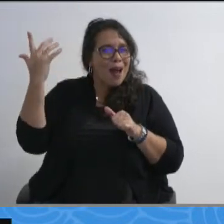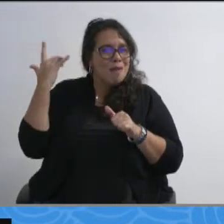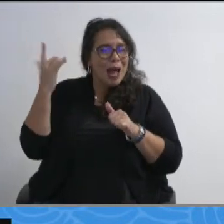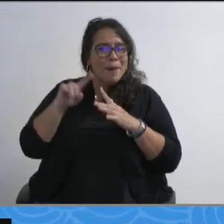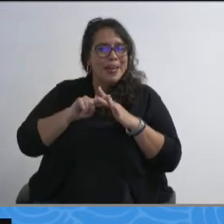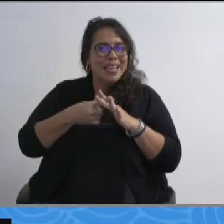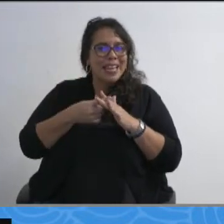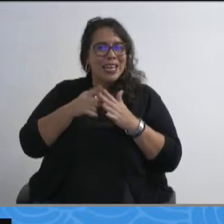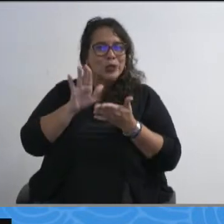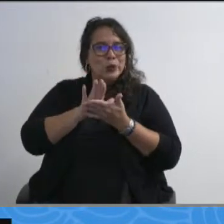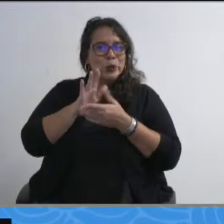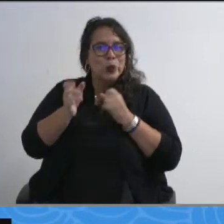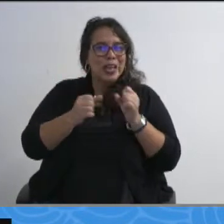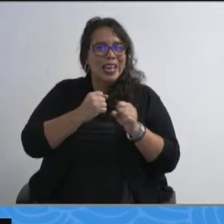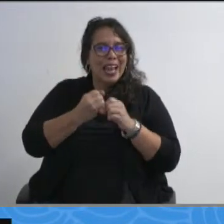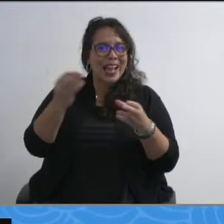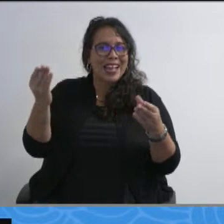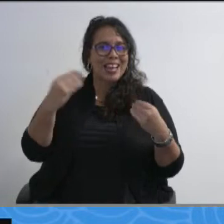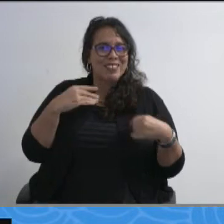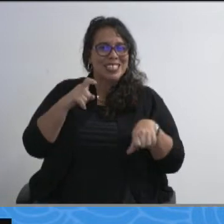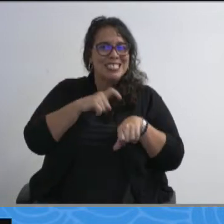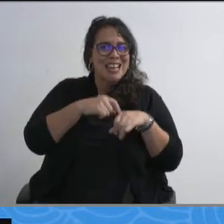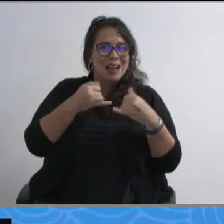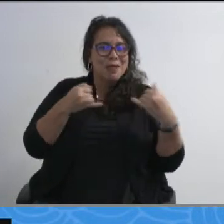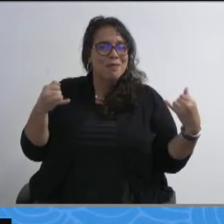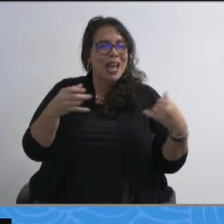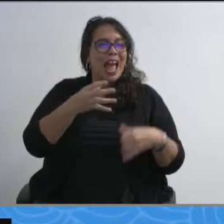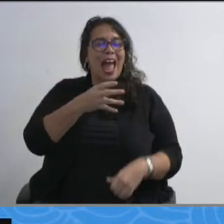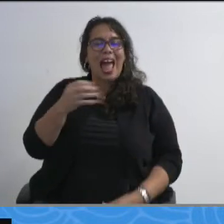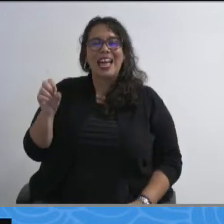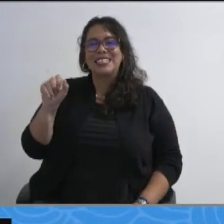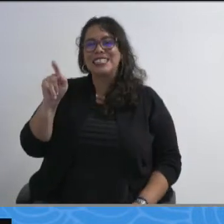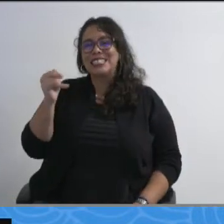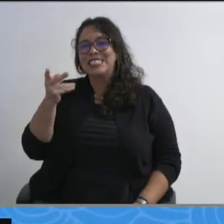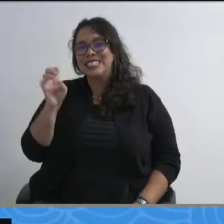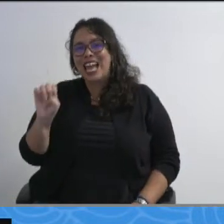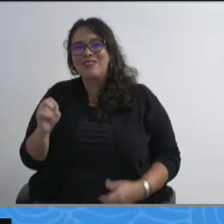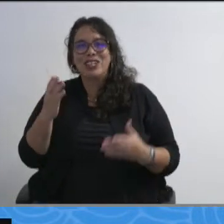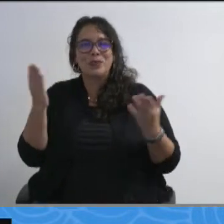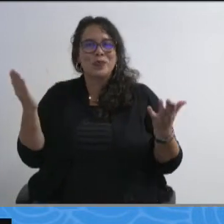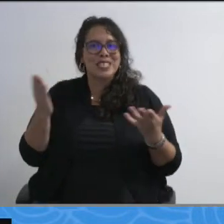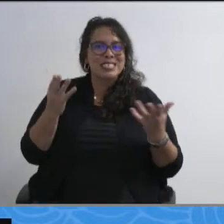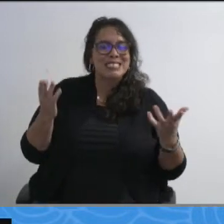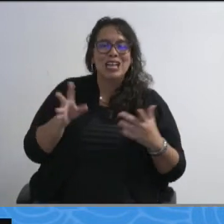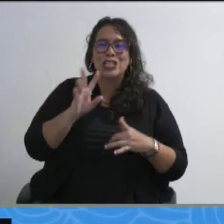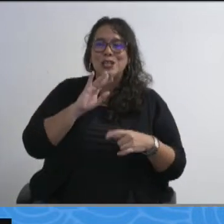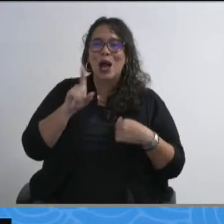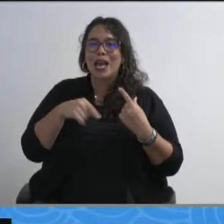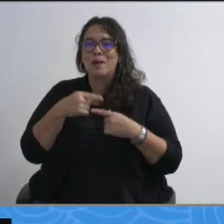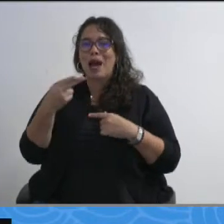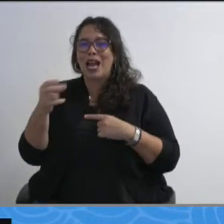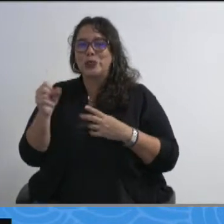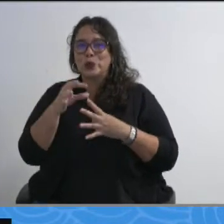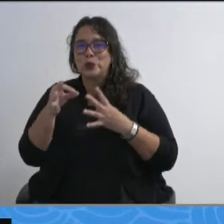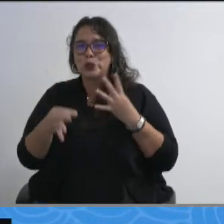giving us timelines. And Stephanie Heilig was also here giving us timelines around High School Choice and Middle School Choice.